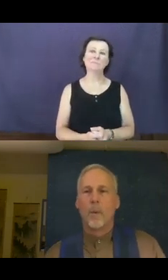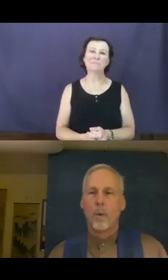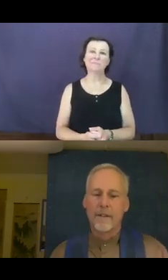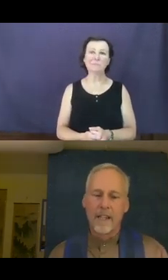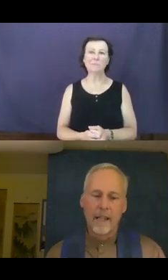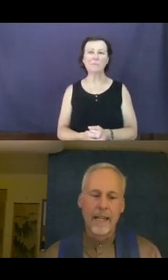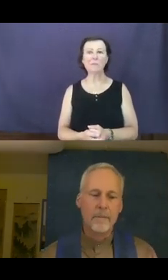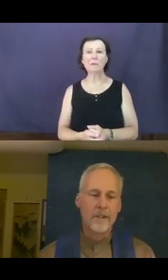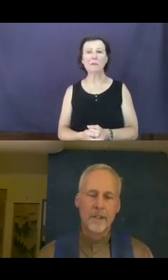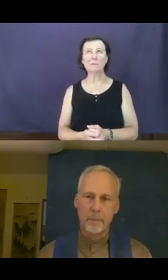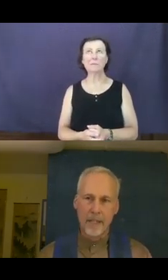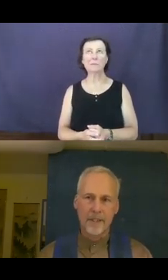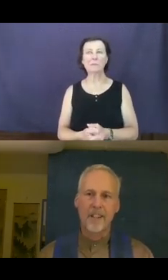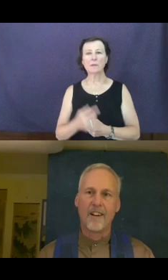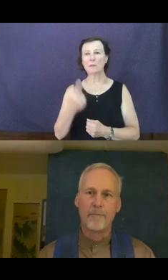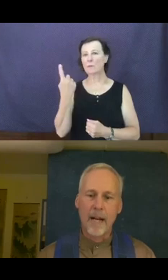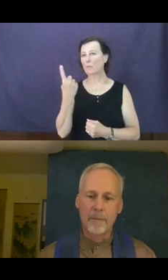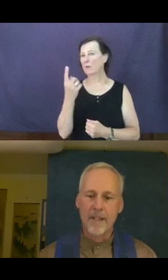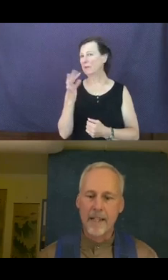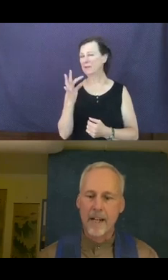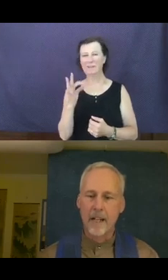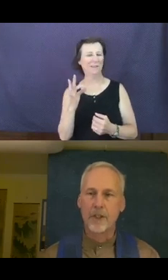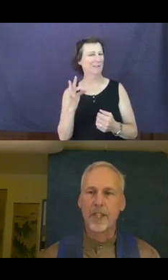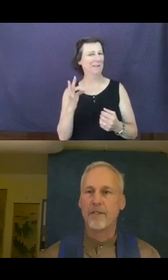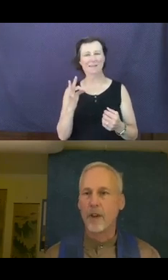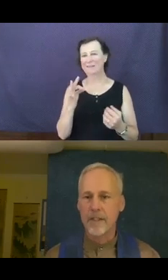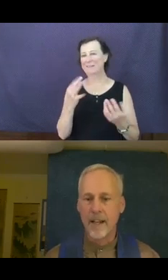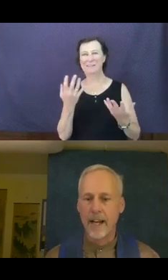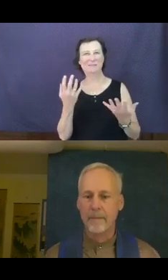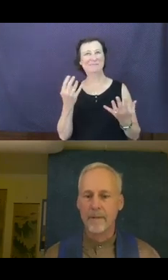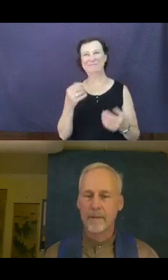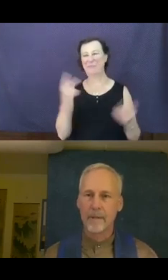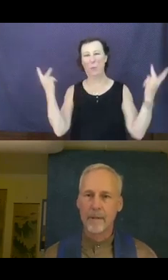One of the lamest bits of pop psychology of all-time